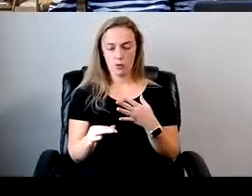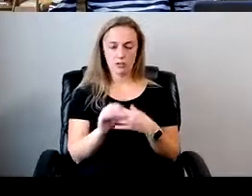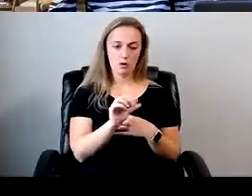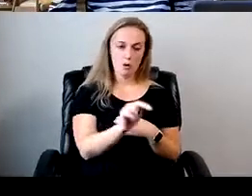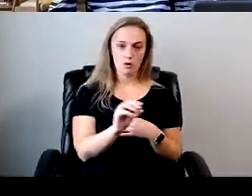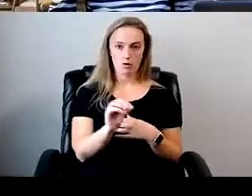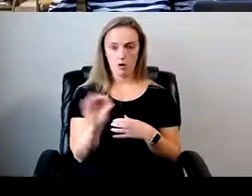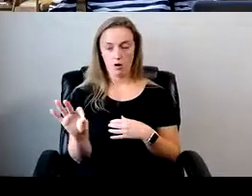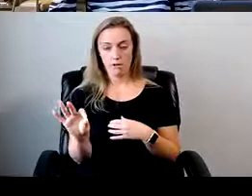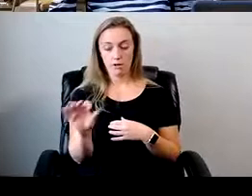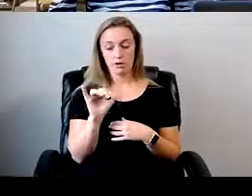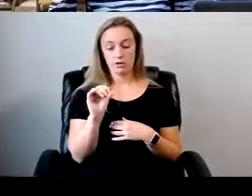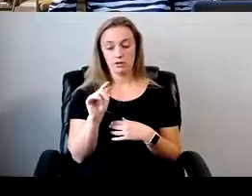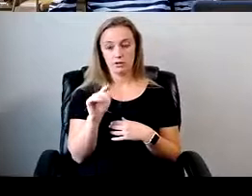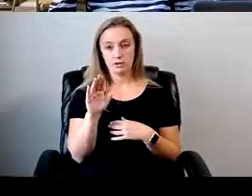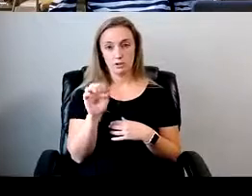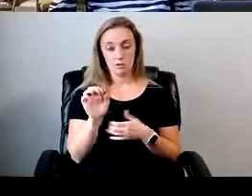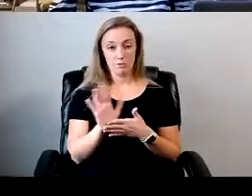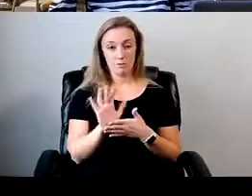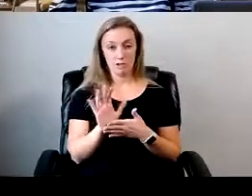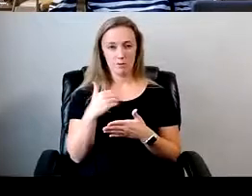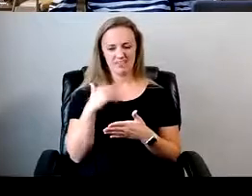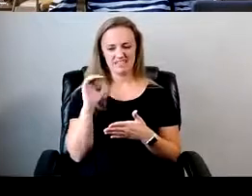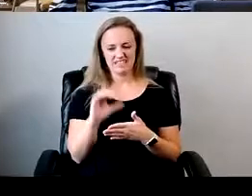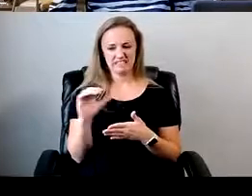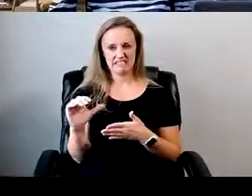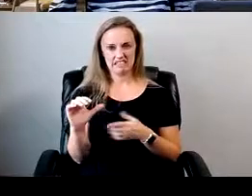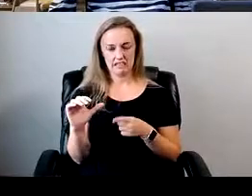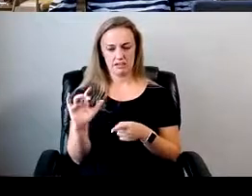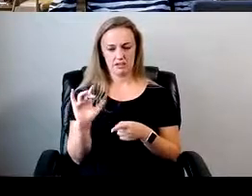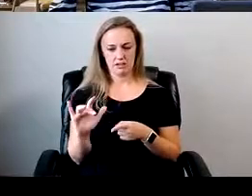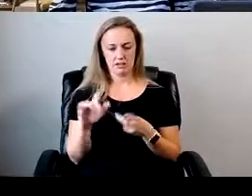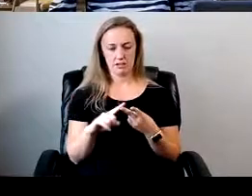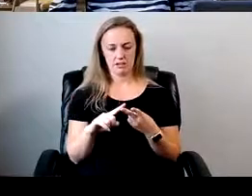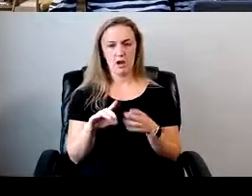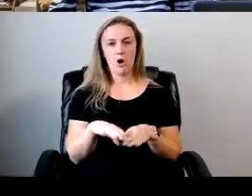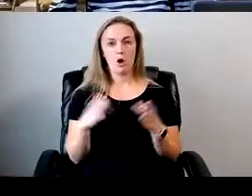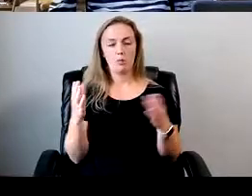in the YouTube video player, we have a CC button, open captions would always be available